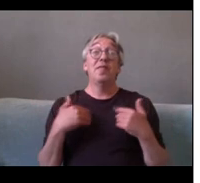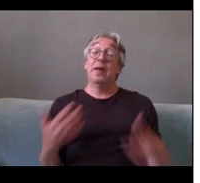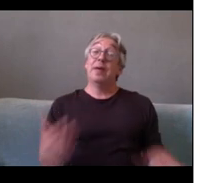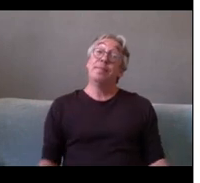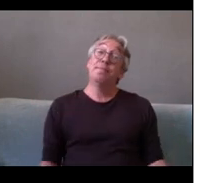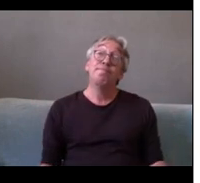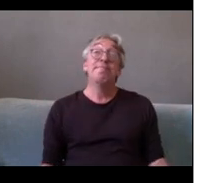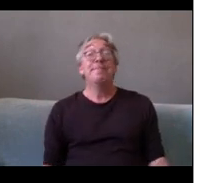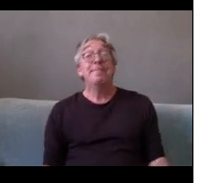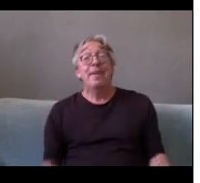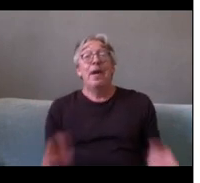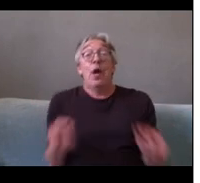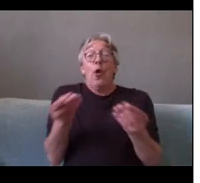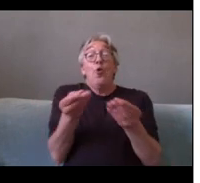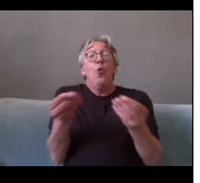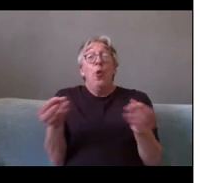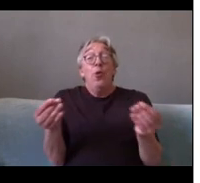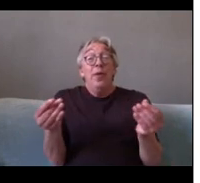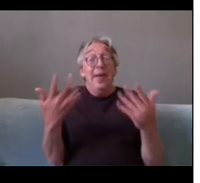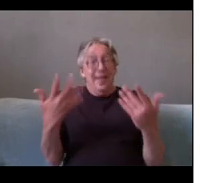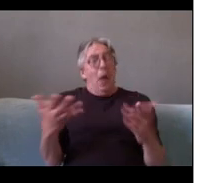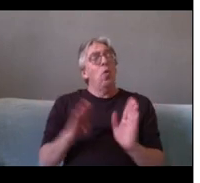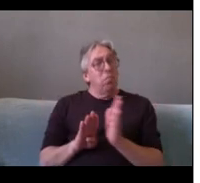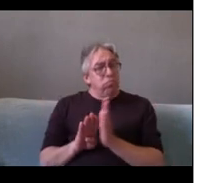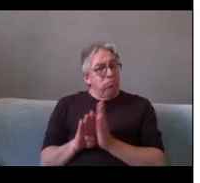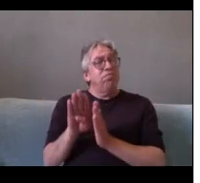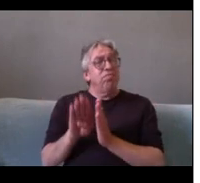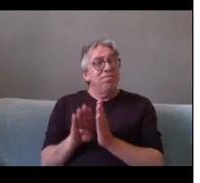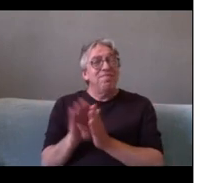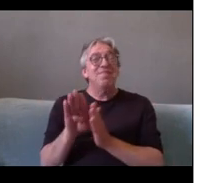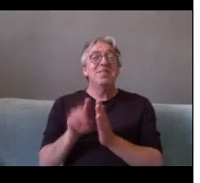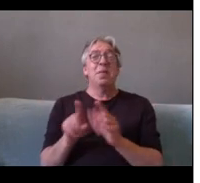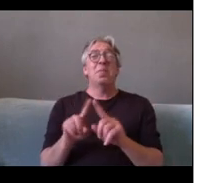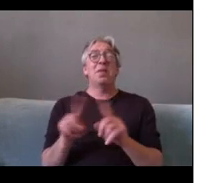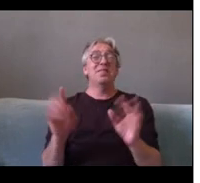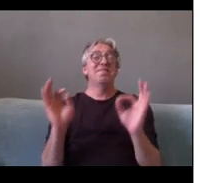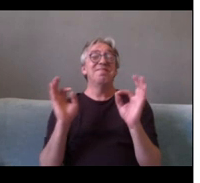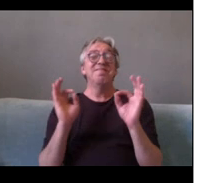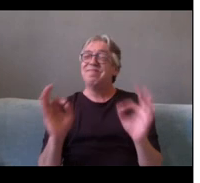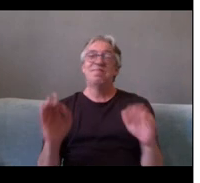but still have a lot to be done when they show statistical offices.